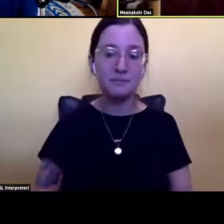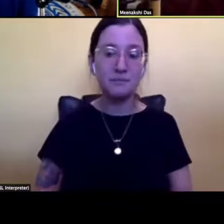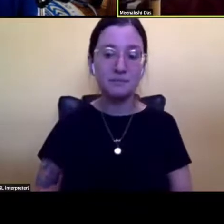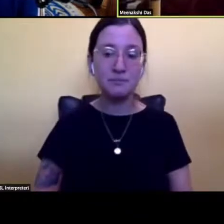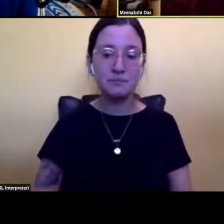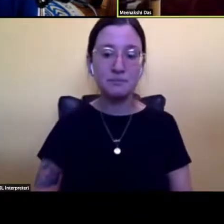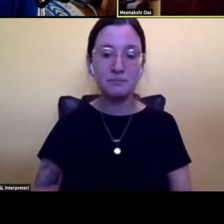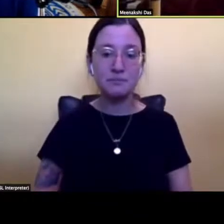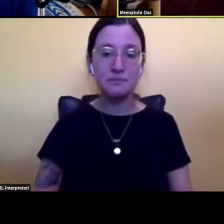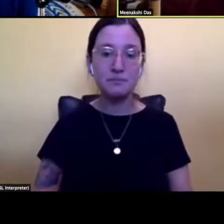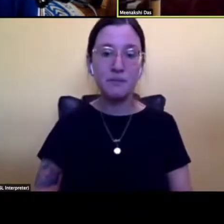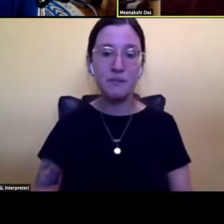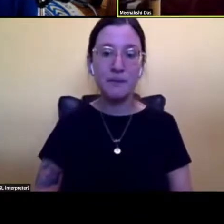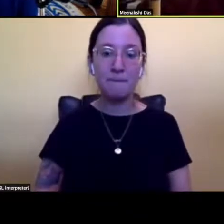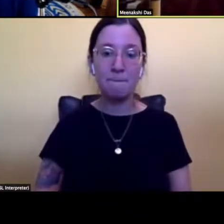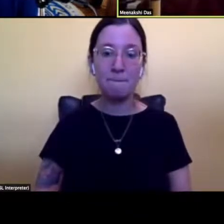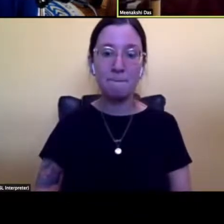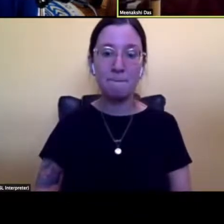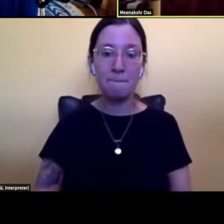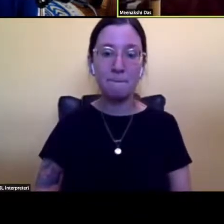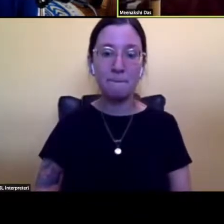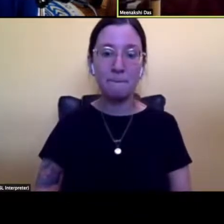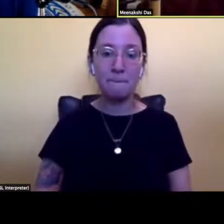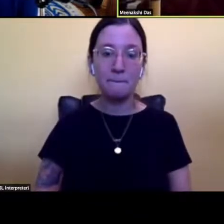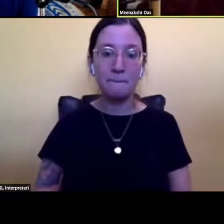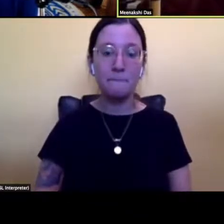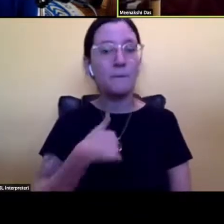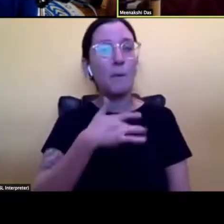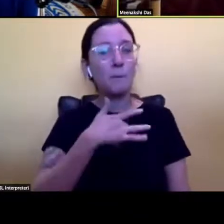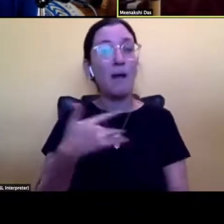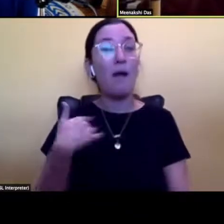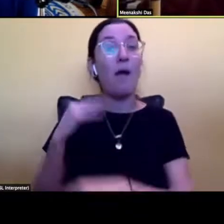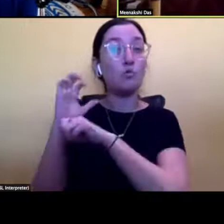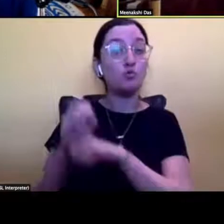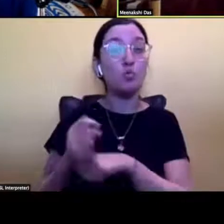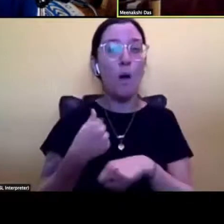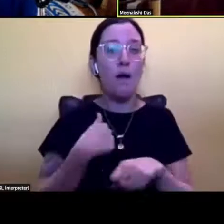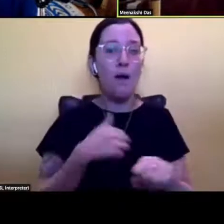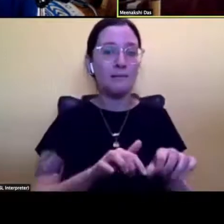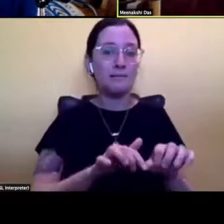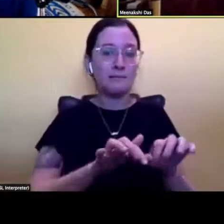type and then speak at the same time. Also